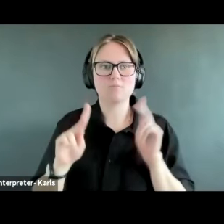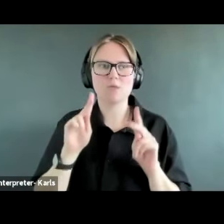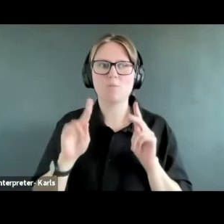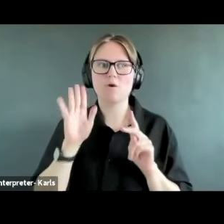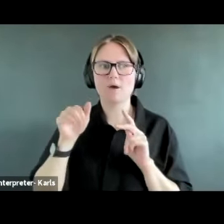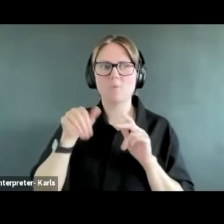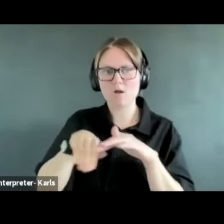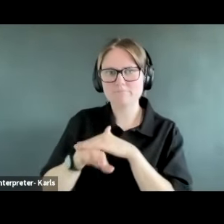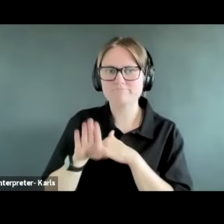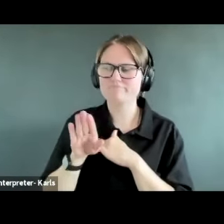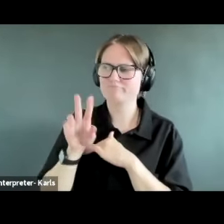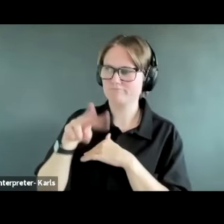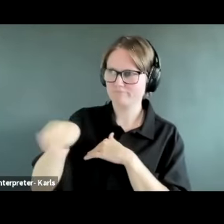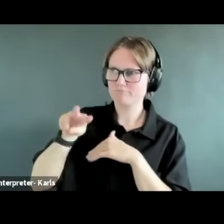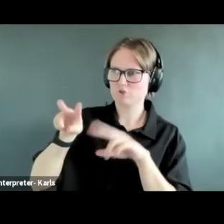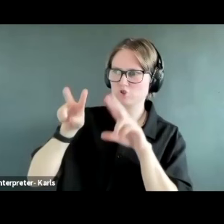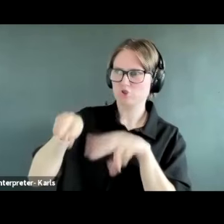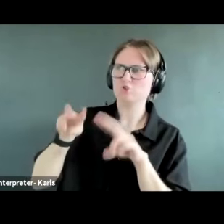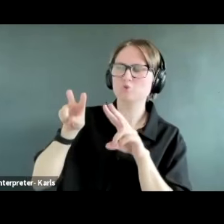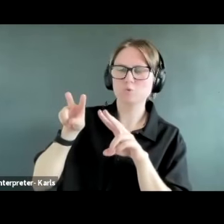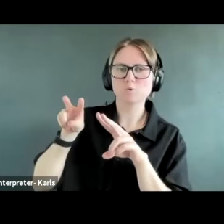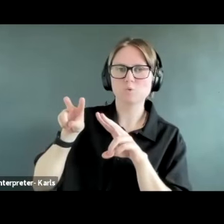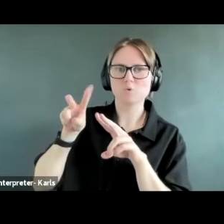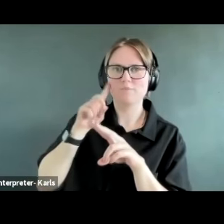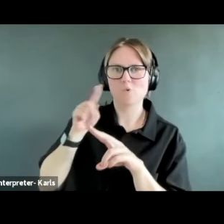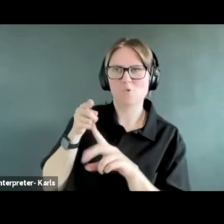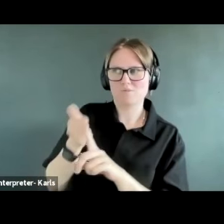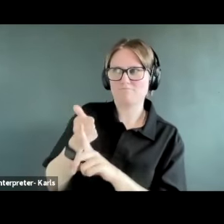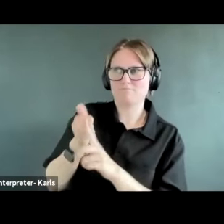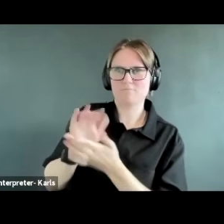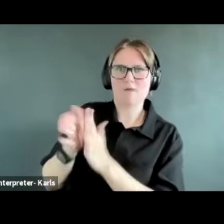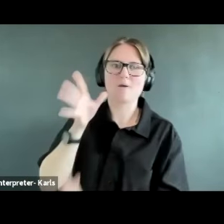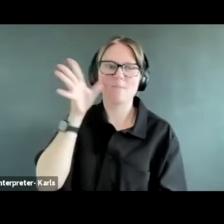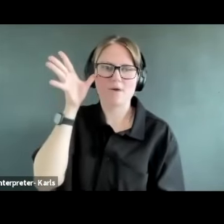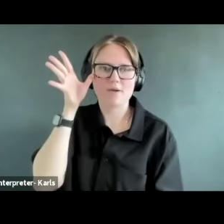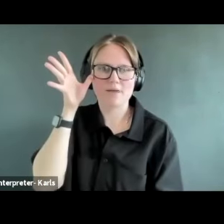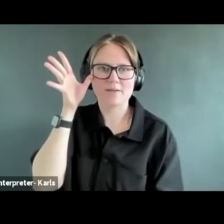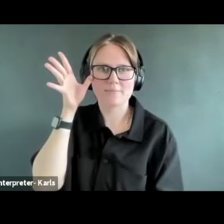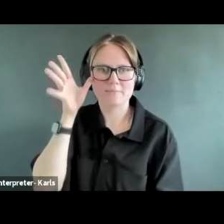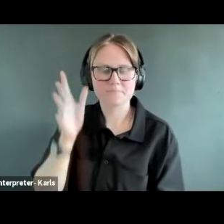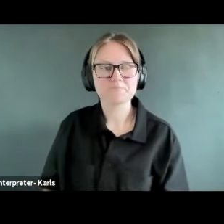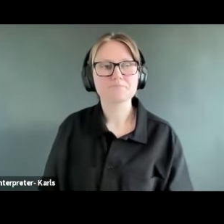judge you for being a parent. I had some nurses that